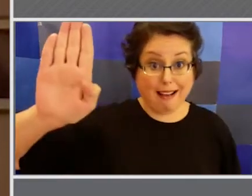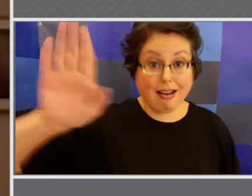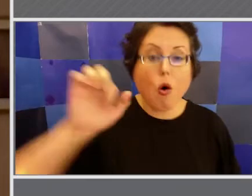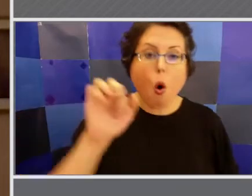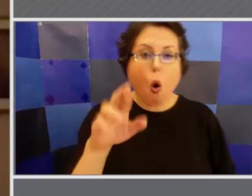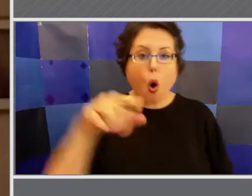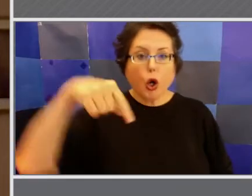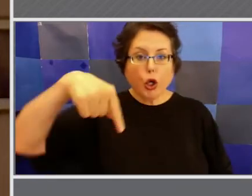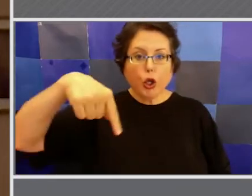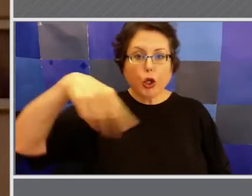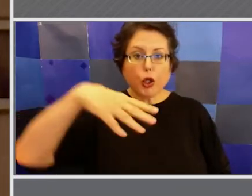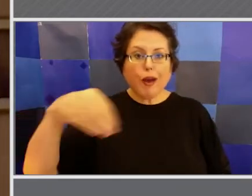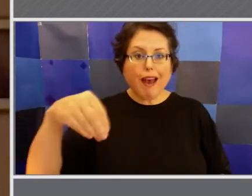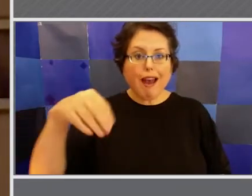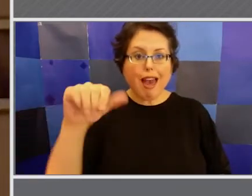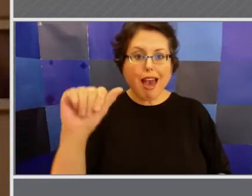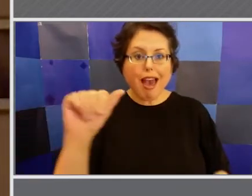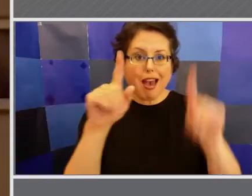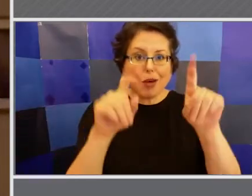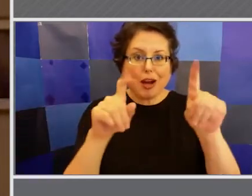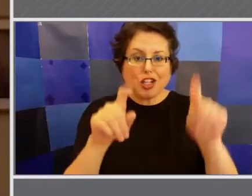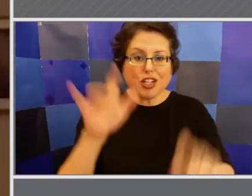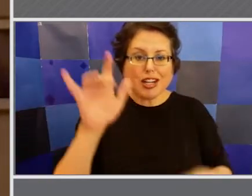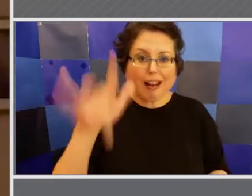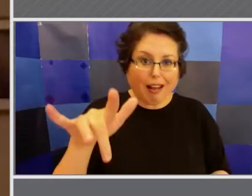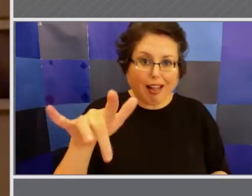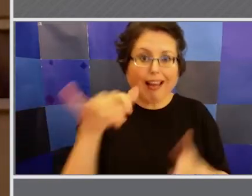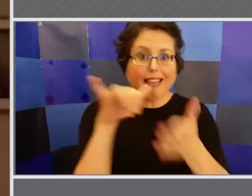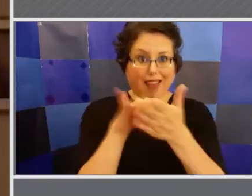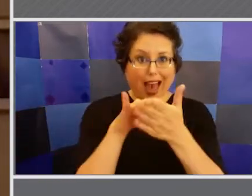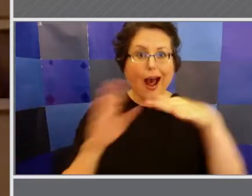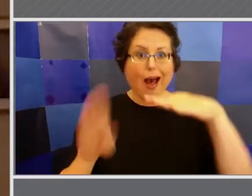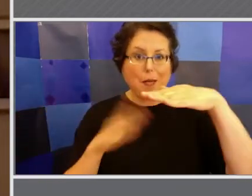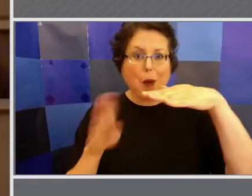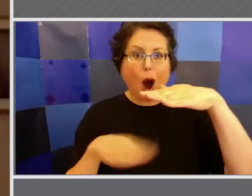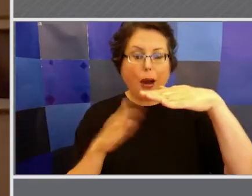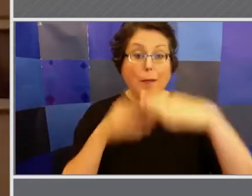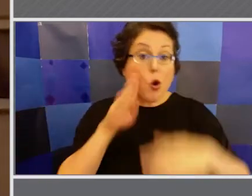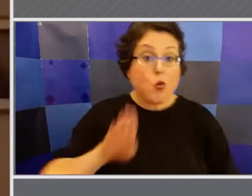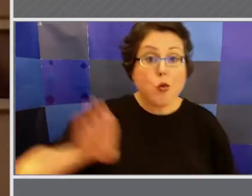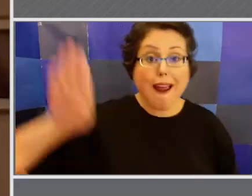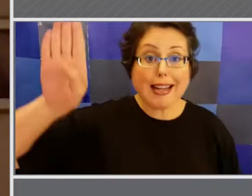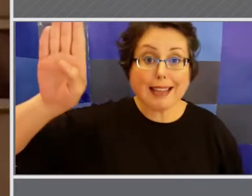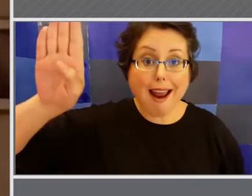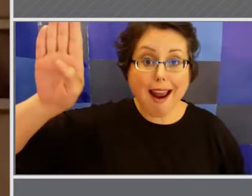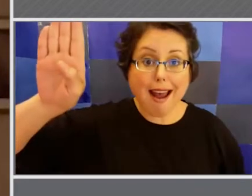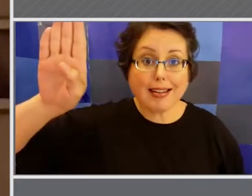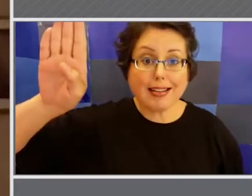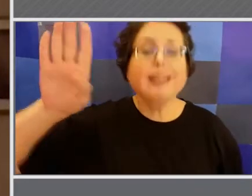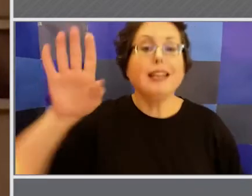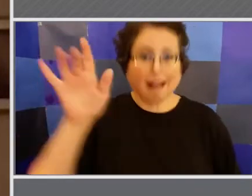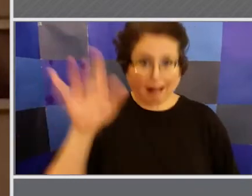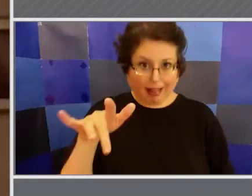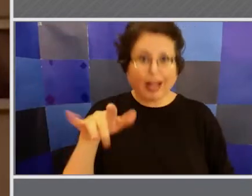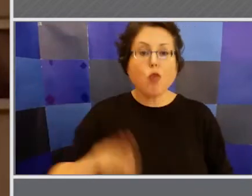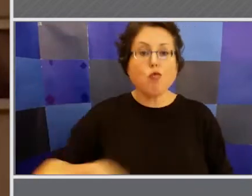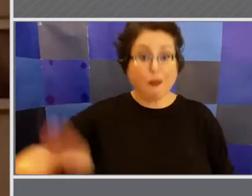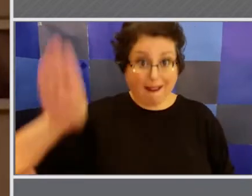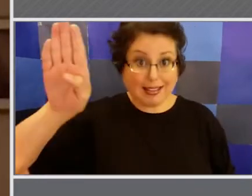bar along the bottom of your zoom screen. So to raise your hand you just click the raise hand function in the webinar controls it looks